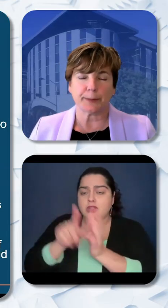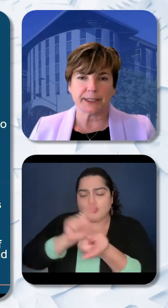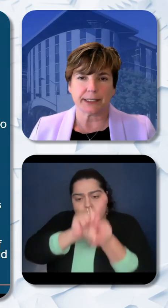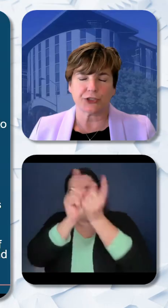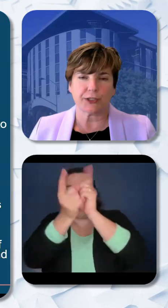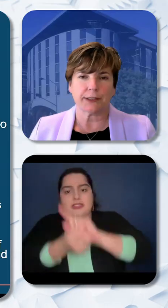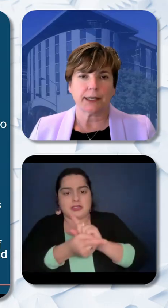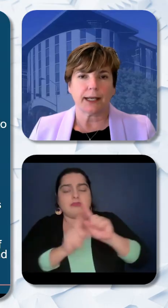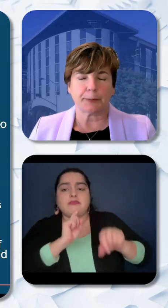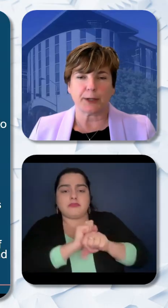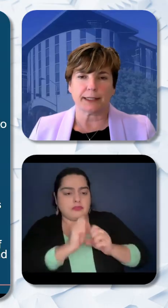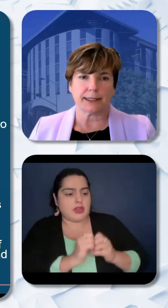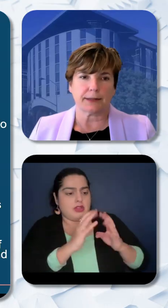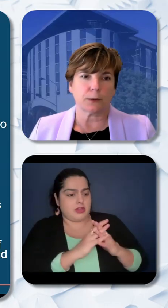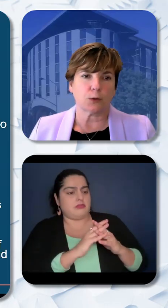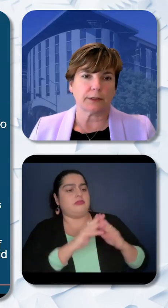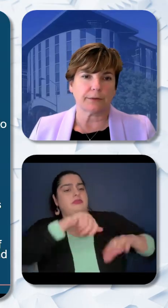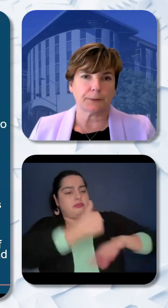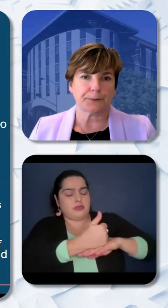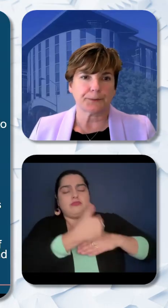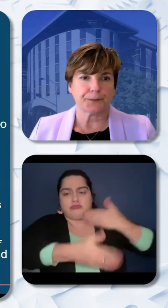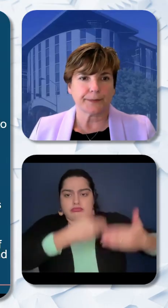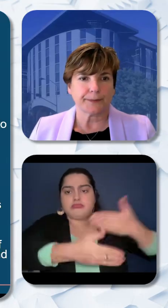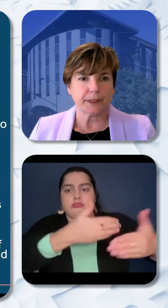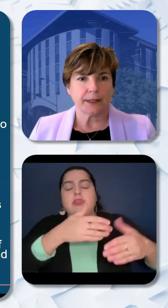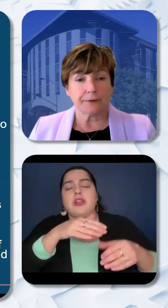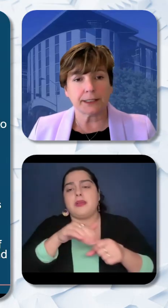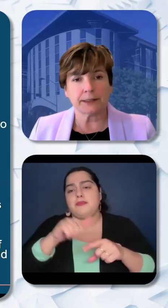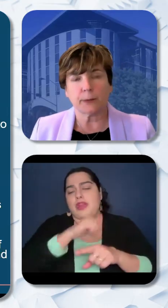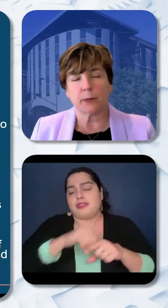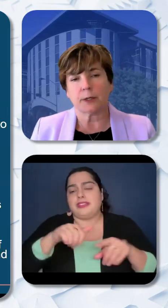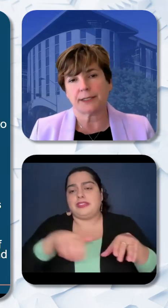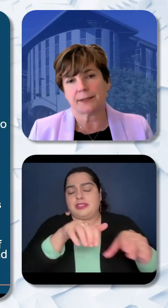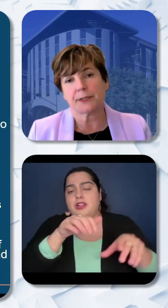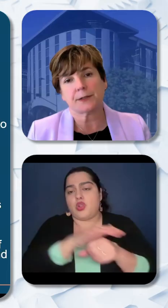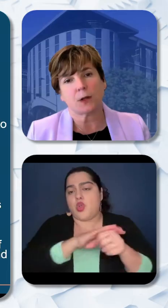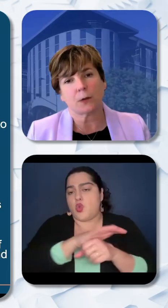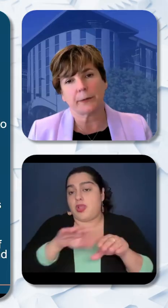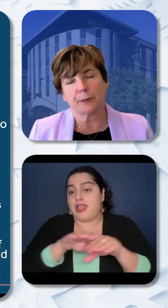implementation and practice at the local level. Finally, we want our participants to walk away